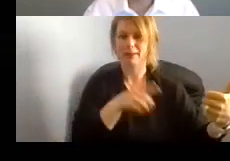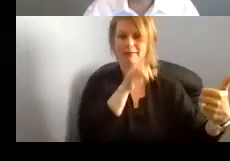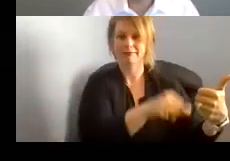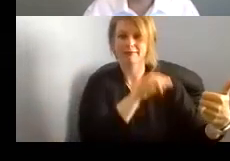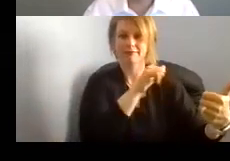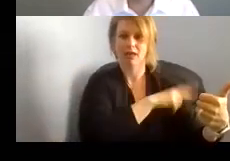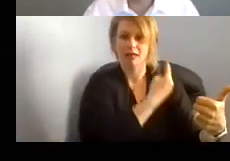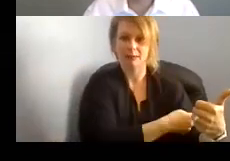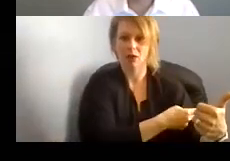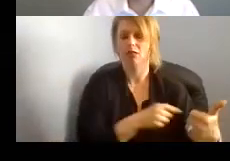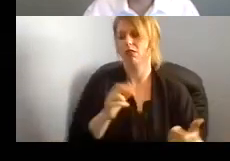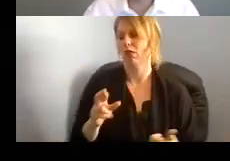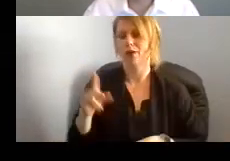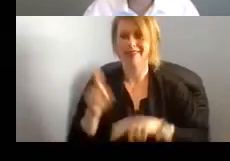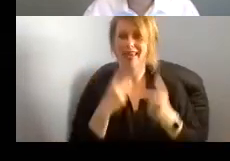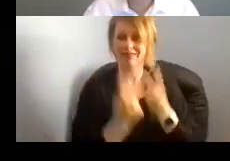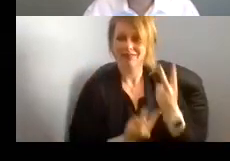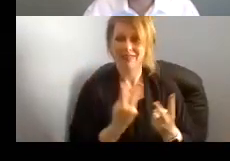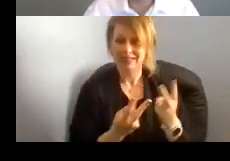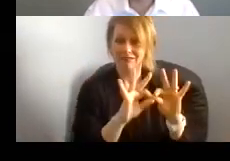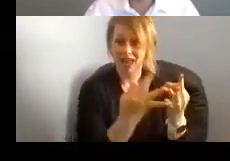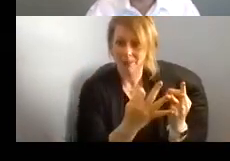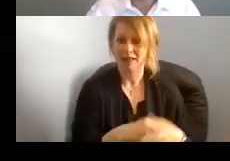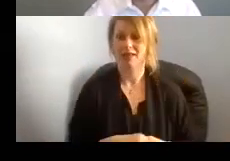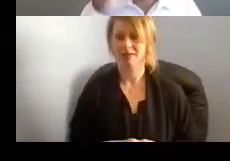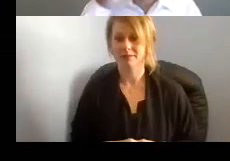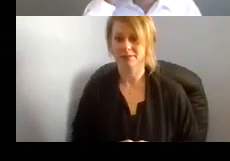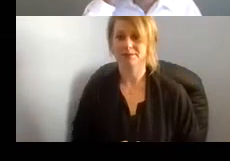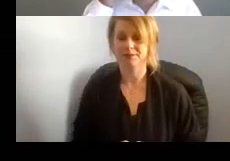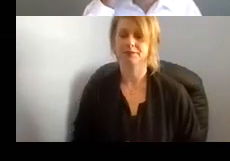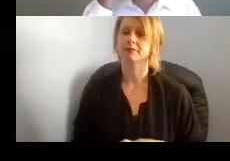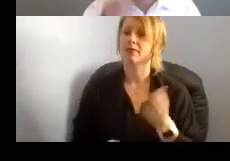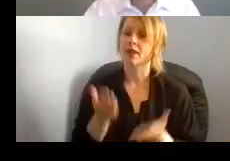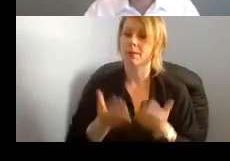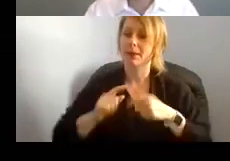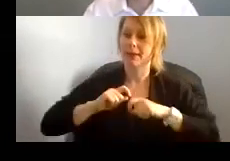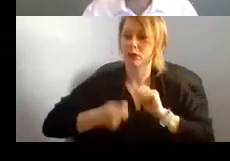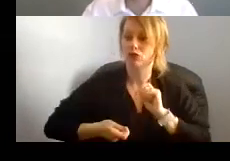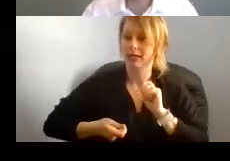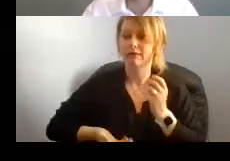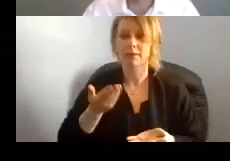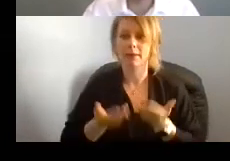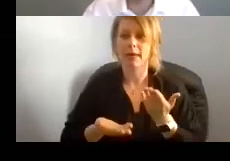to visit older relatives or friends who live nearby. They may also grieve their inability to celebrate their graduation,